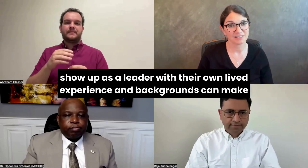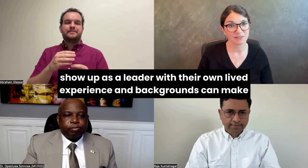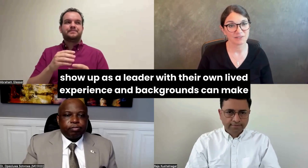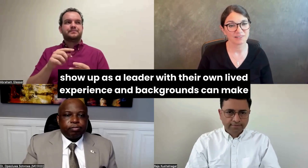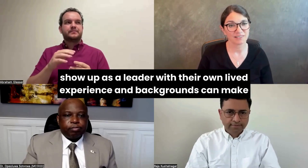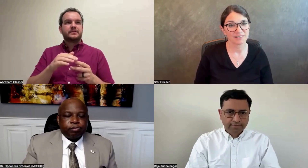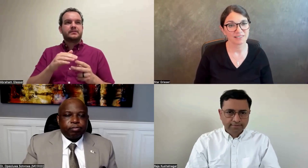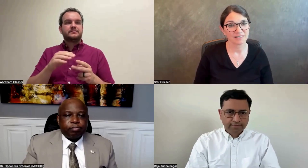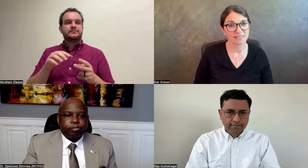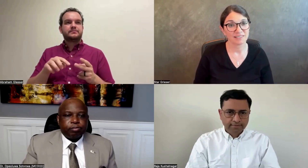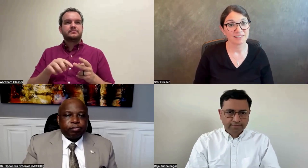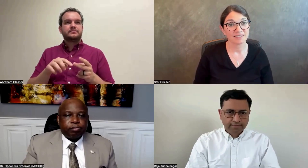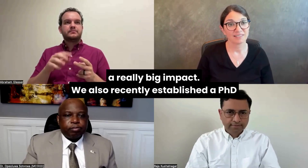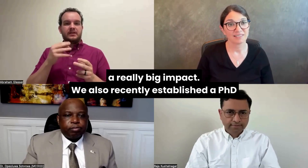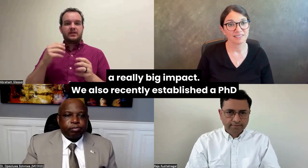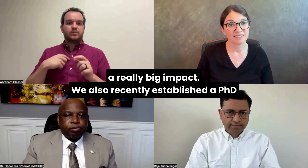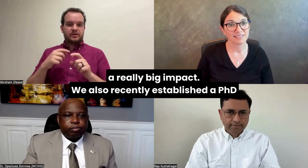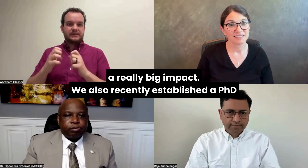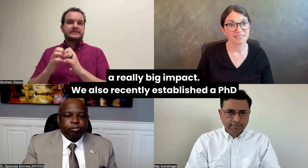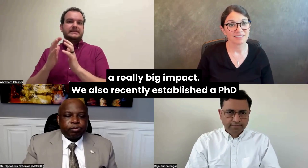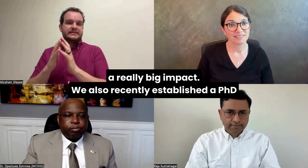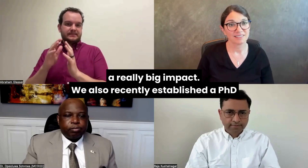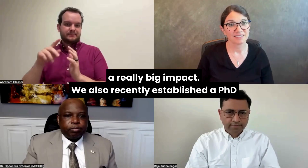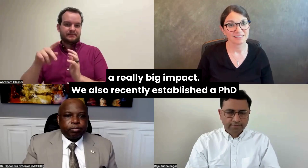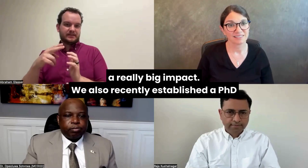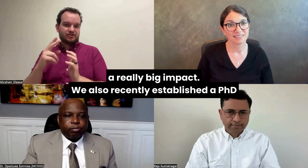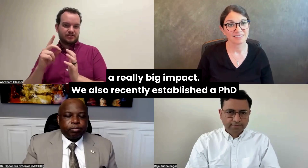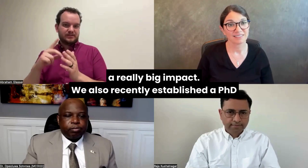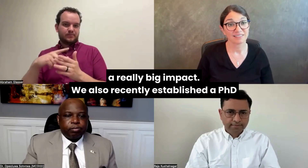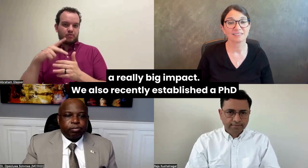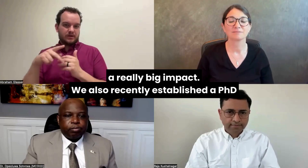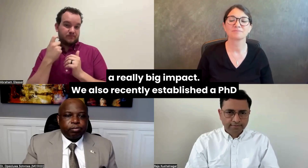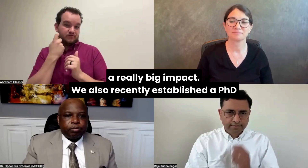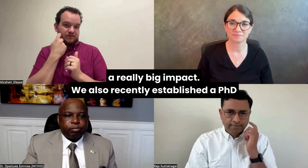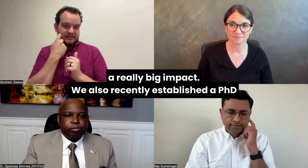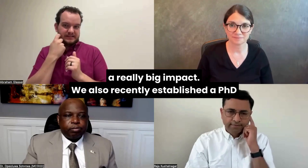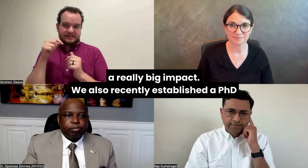a really big impact. We also recently established a PhD